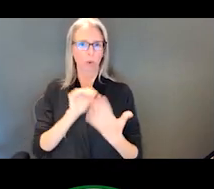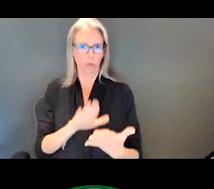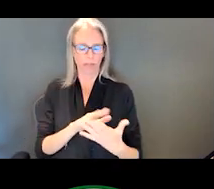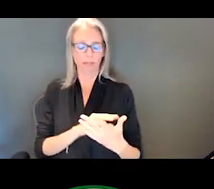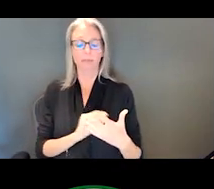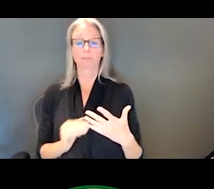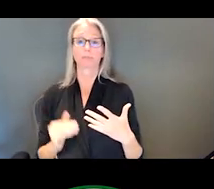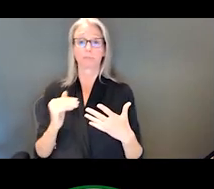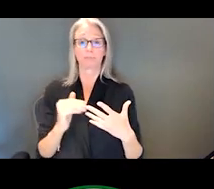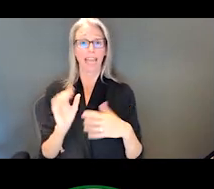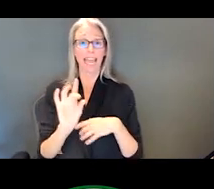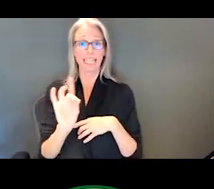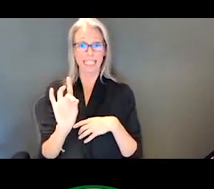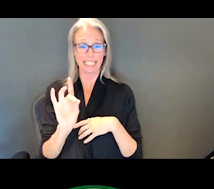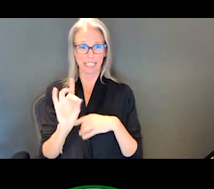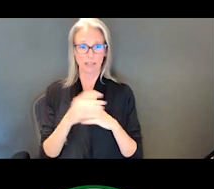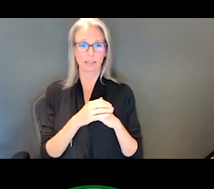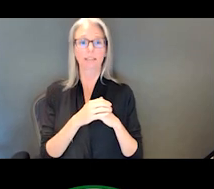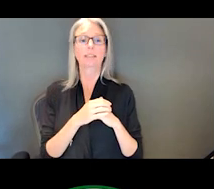but they need your input.